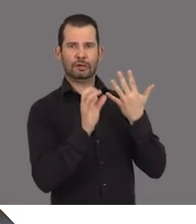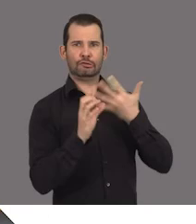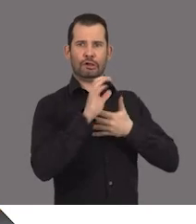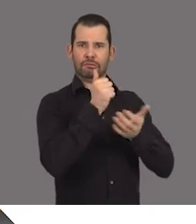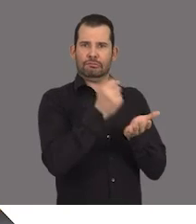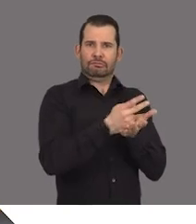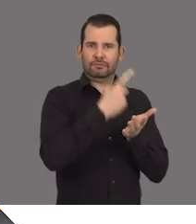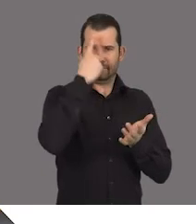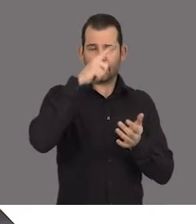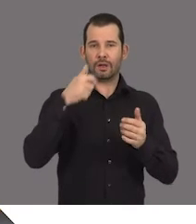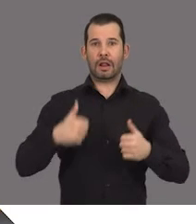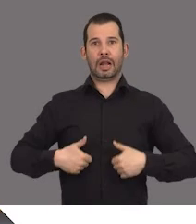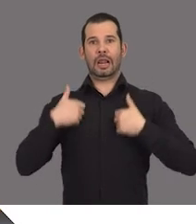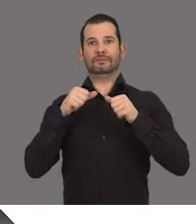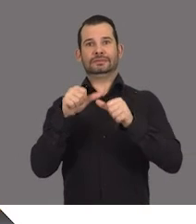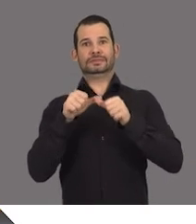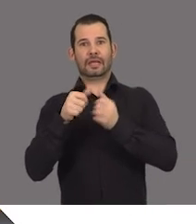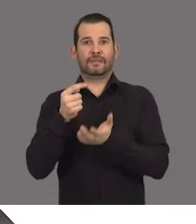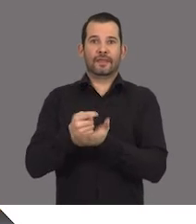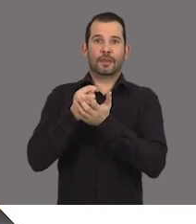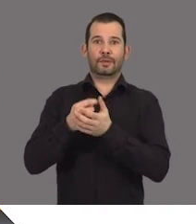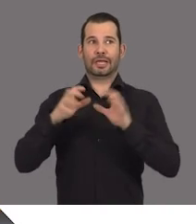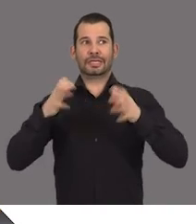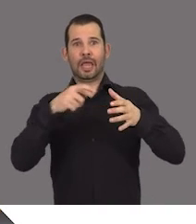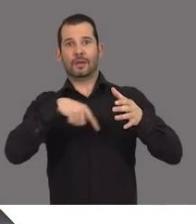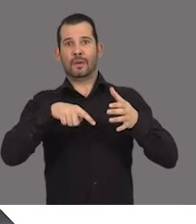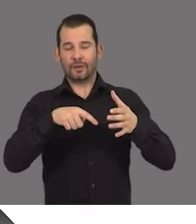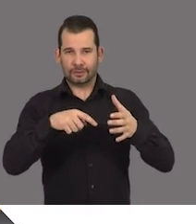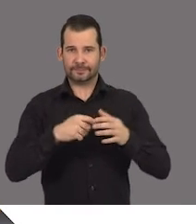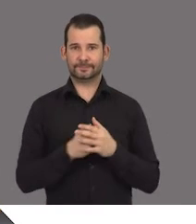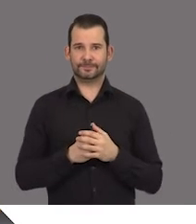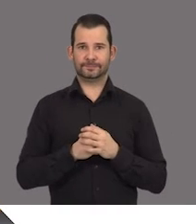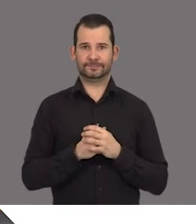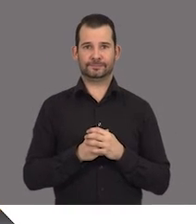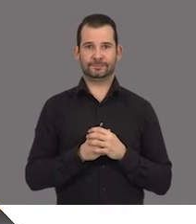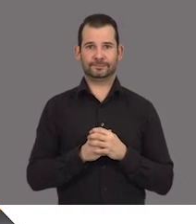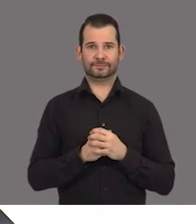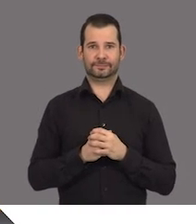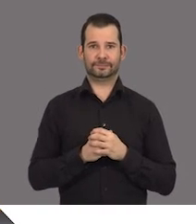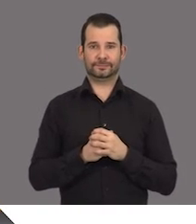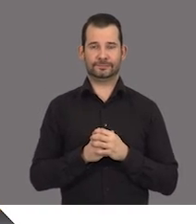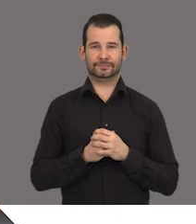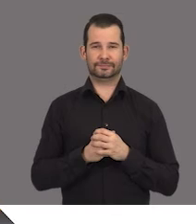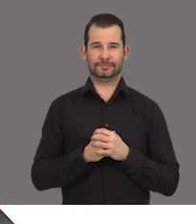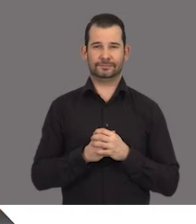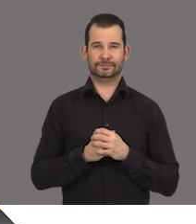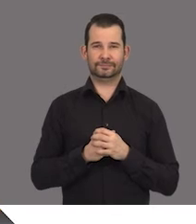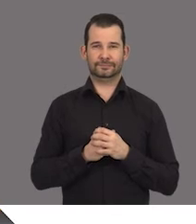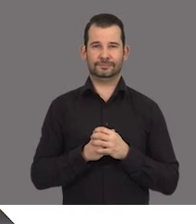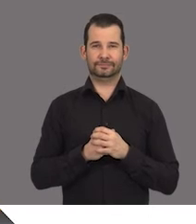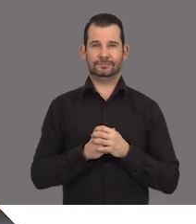The child disability benefit is paid monthly to the person who receives the Canada child benefit for that child.